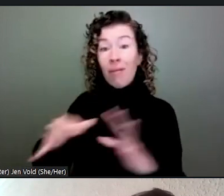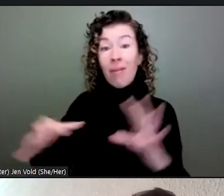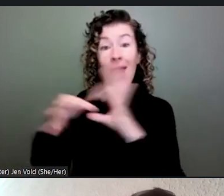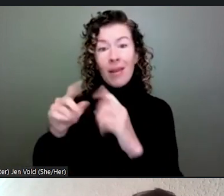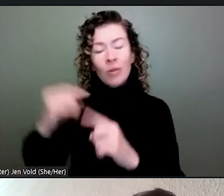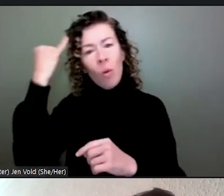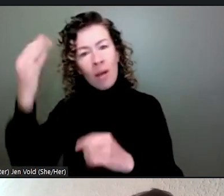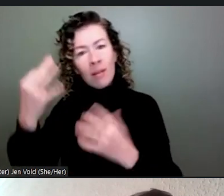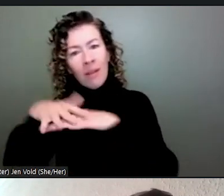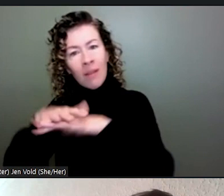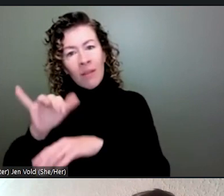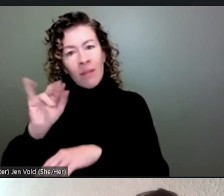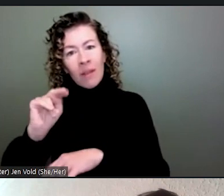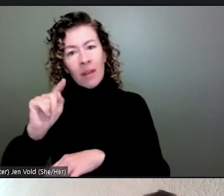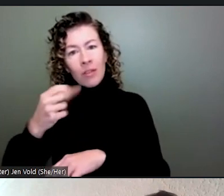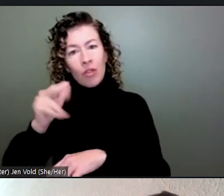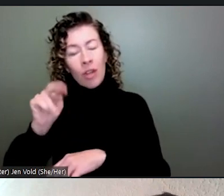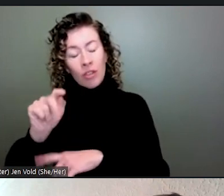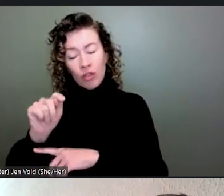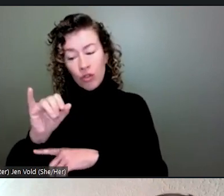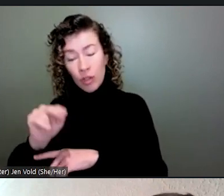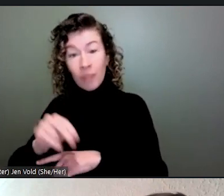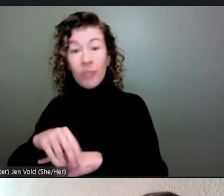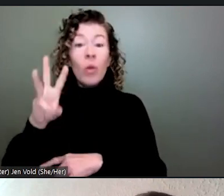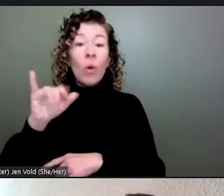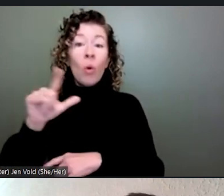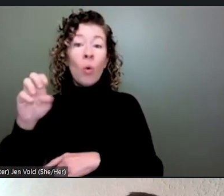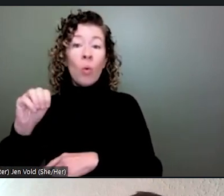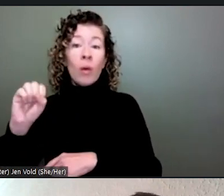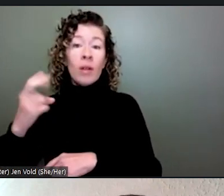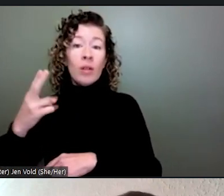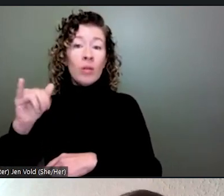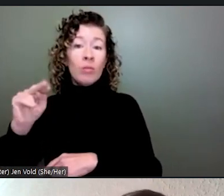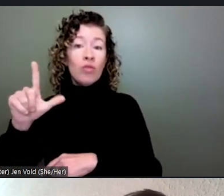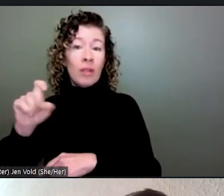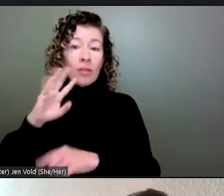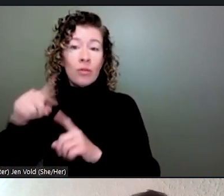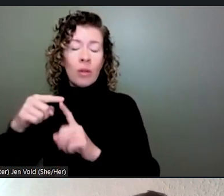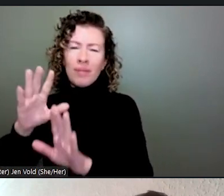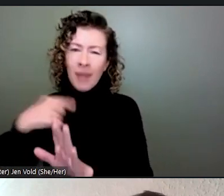William Schinkel talks about is the way in which--particularly in Europe, because I'm always talking from our context here,